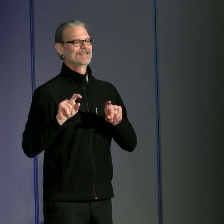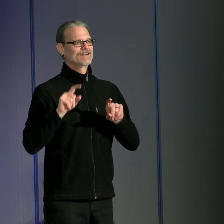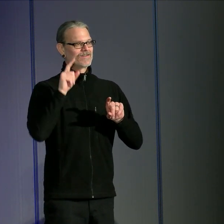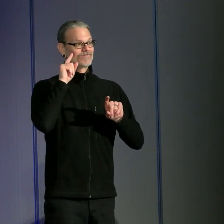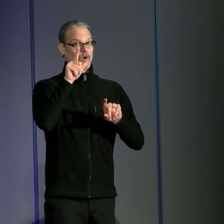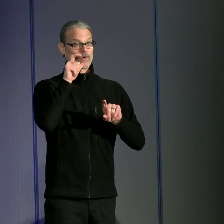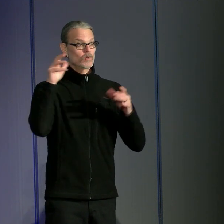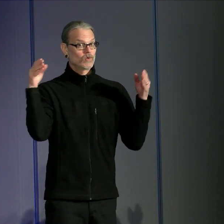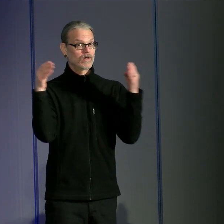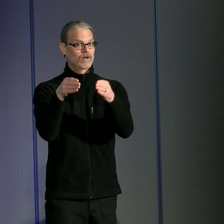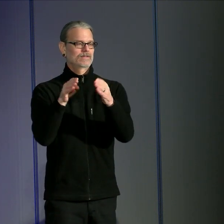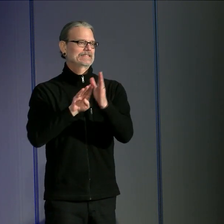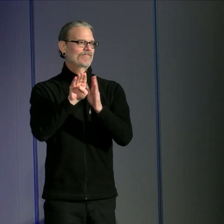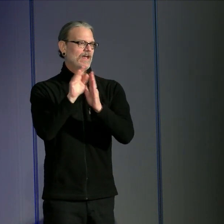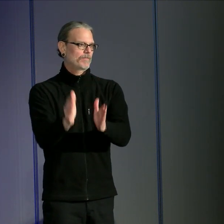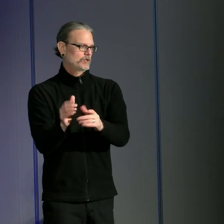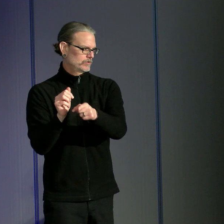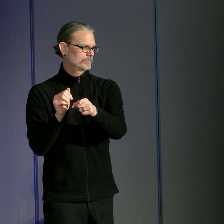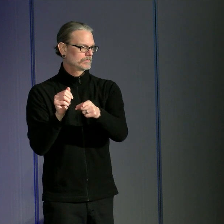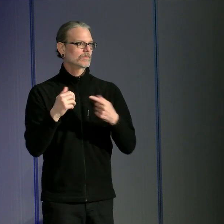So we are starting to develop mobile tools.